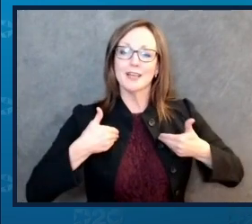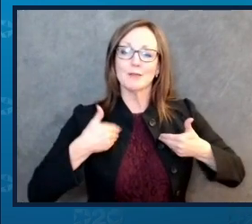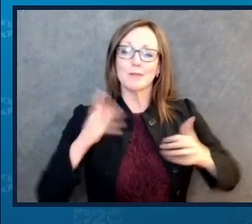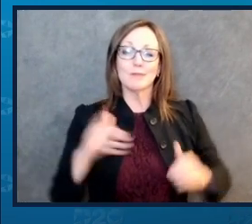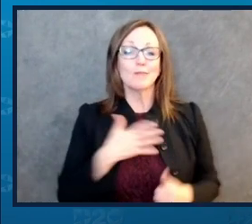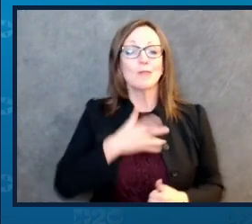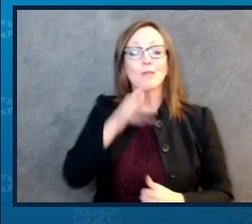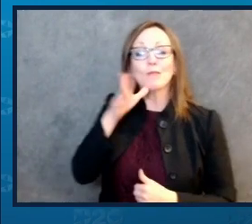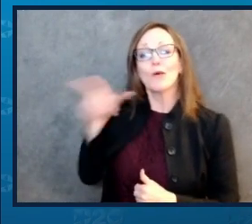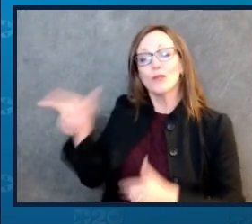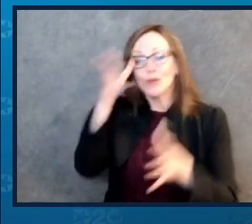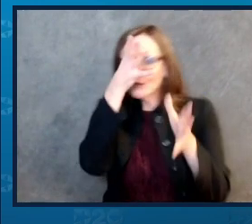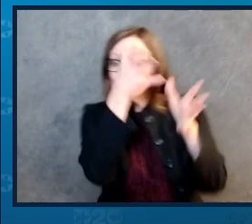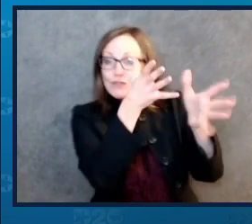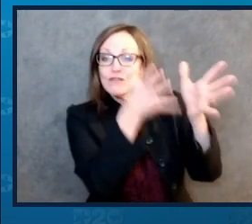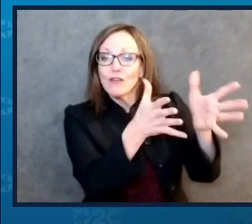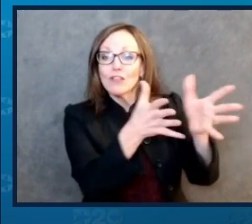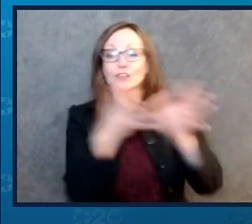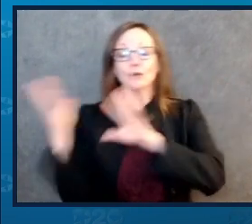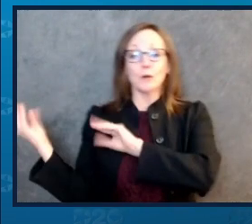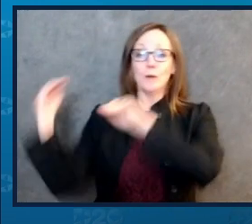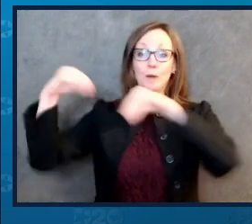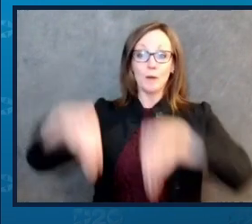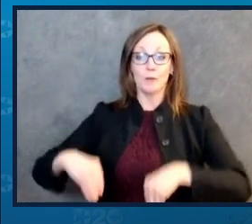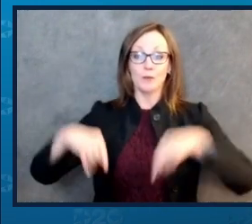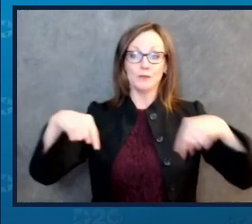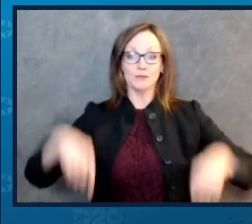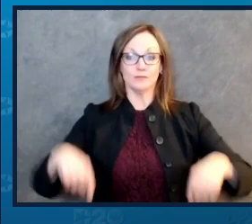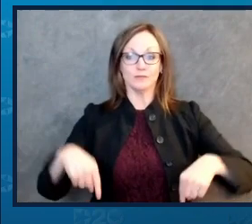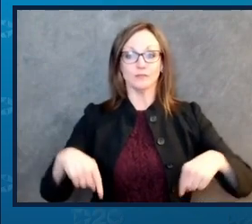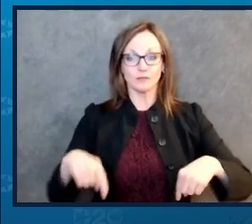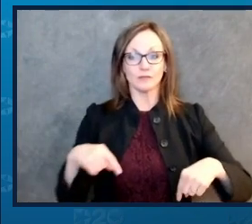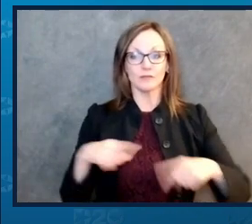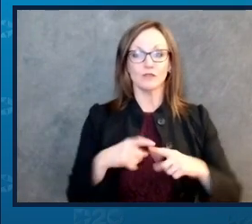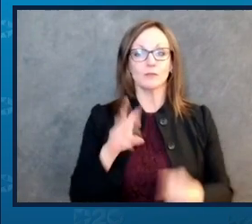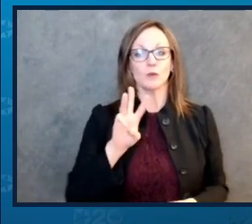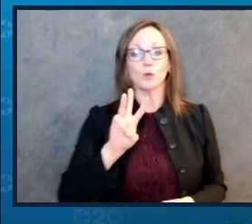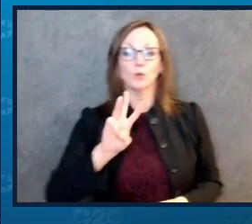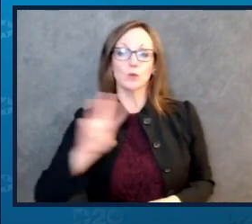GRANDPARENTS HAVE COME HERE AS GREAT INS.